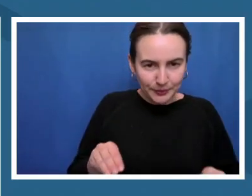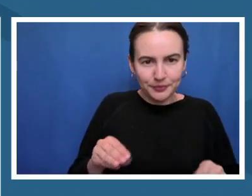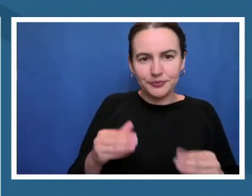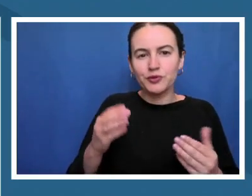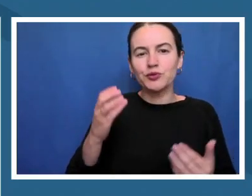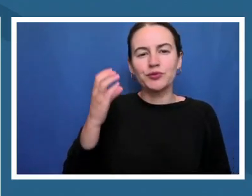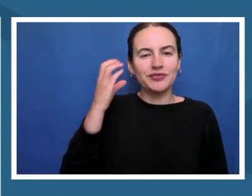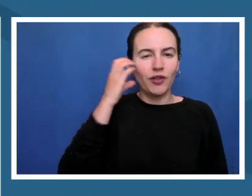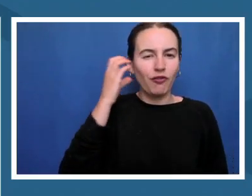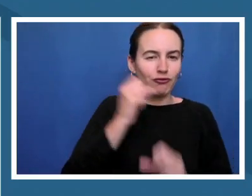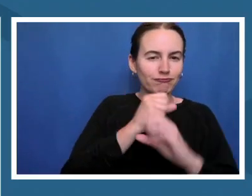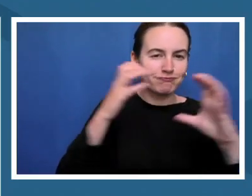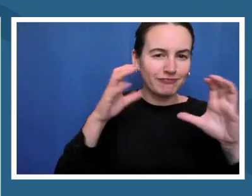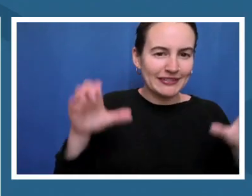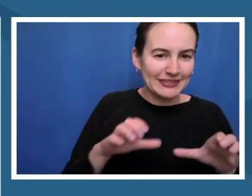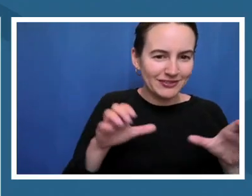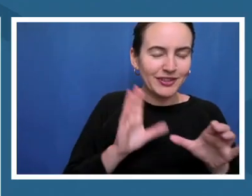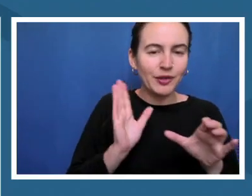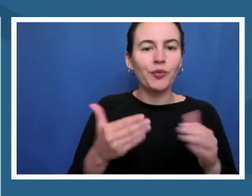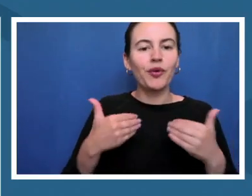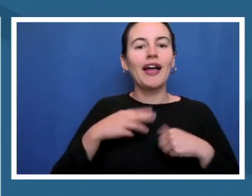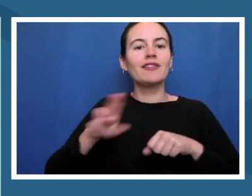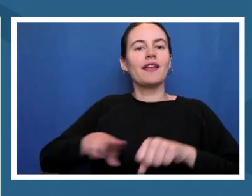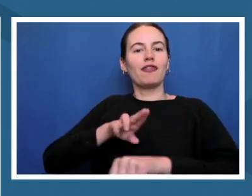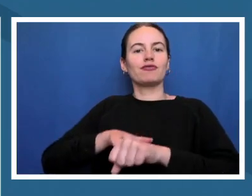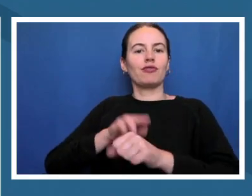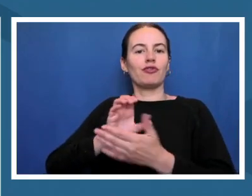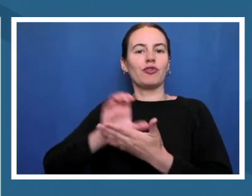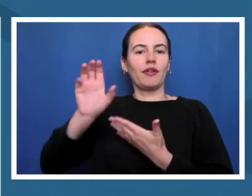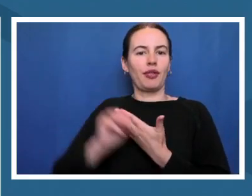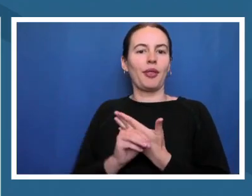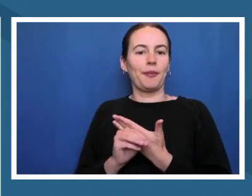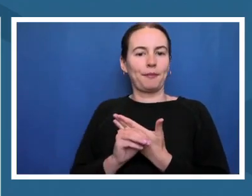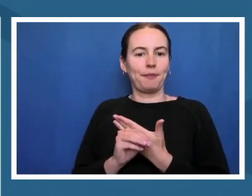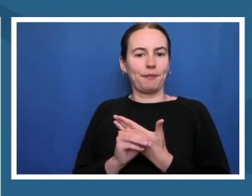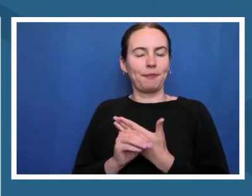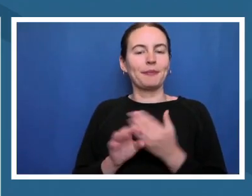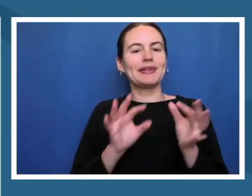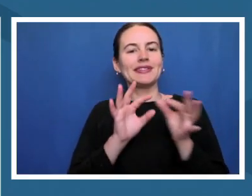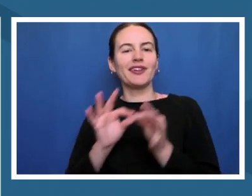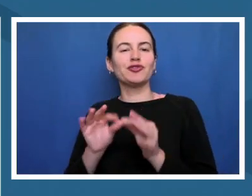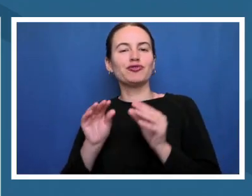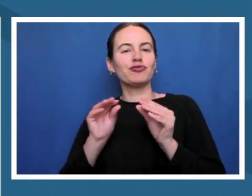going to be a national curriculum that is tied to the launch of this exhibit so